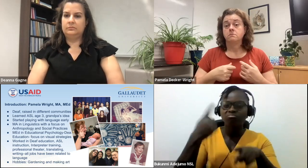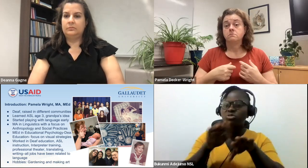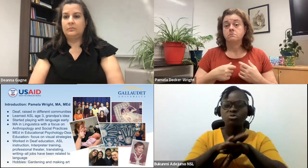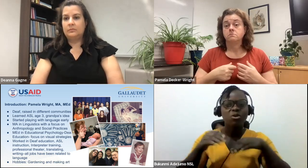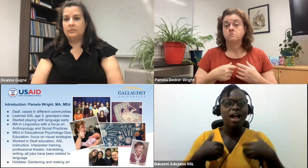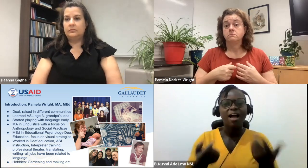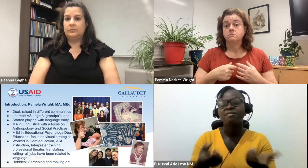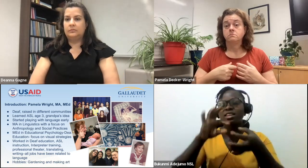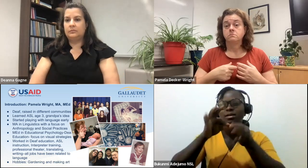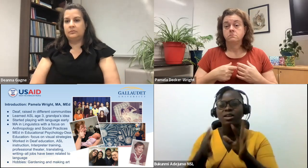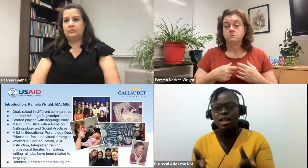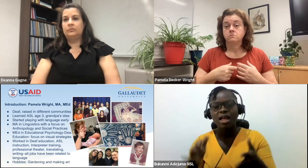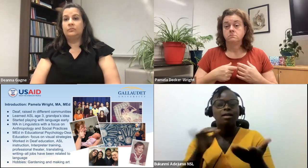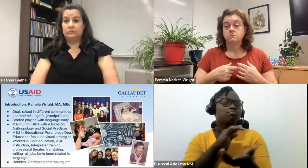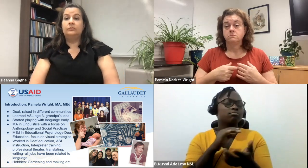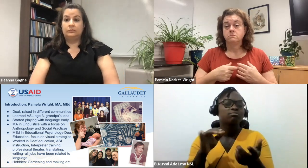and my journey of learning sign language